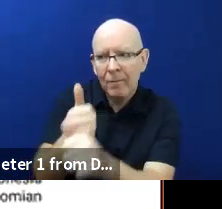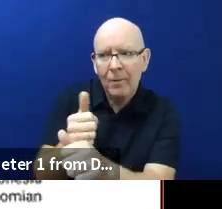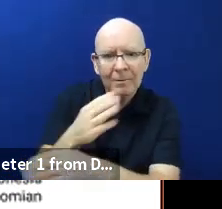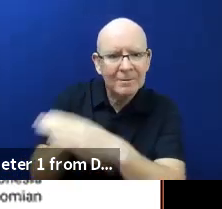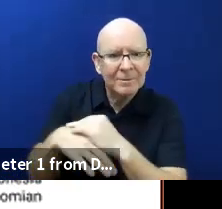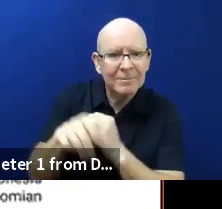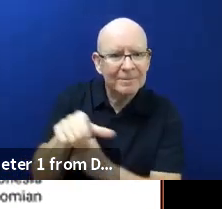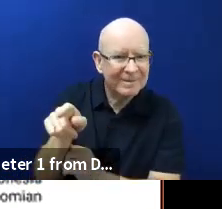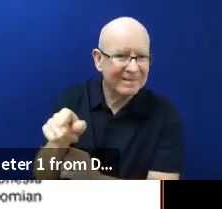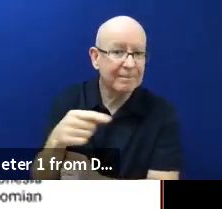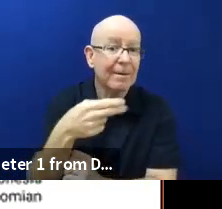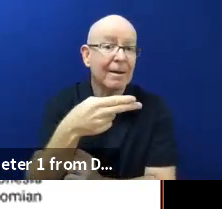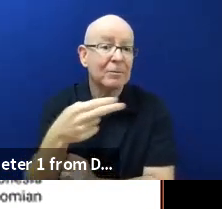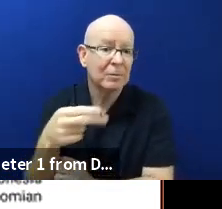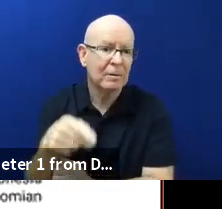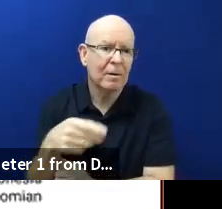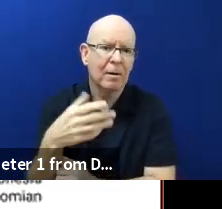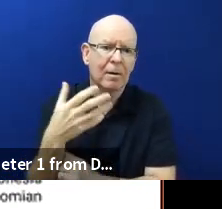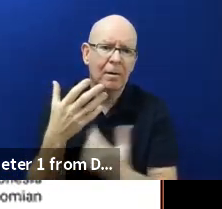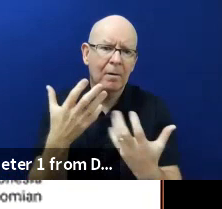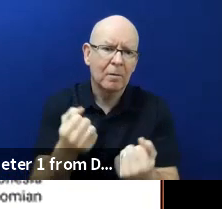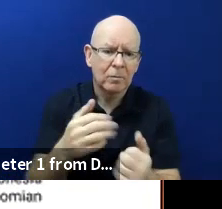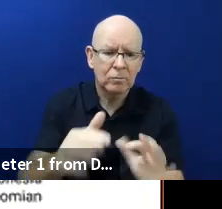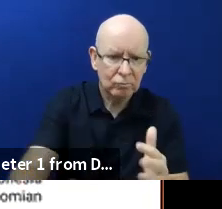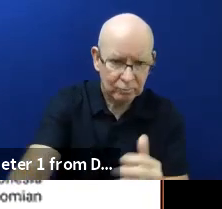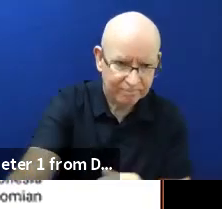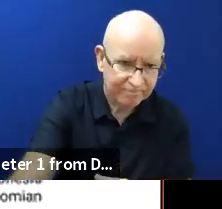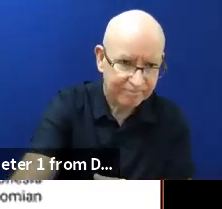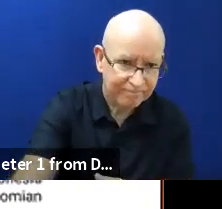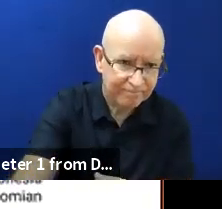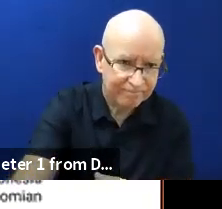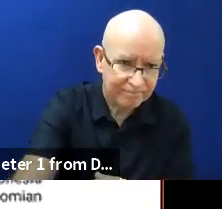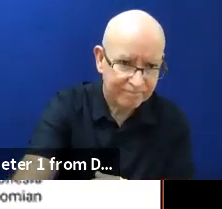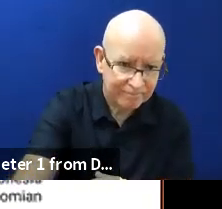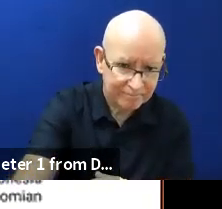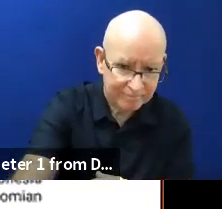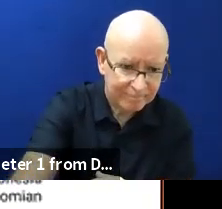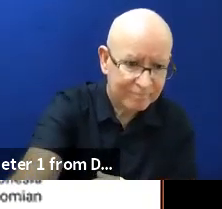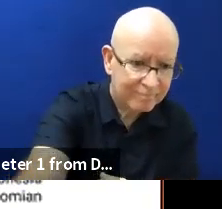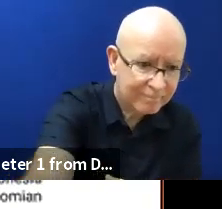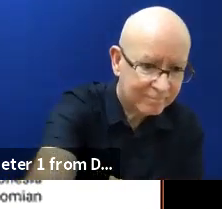which is equivalent to 20 million people ages 5 and above, have some sort of disability